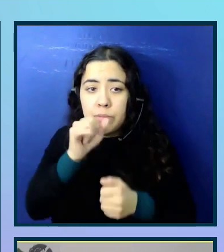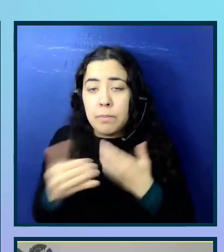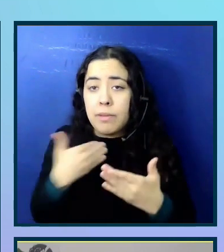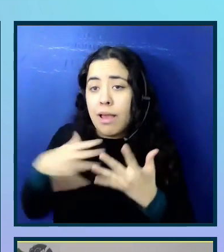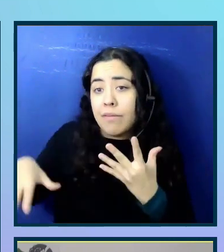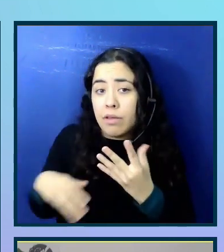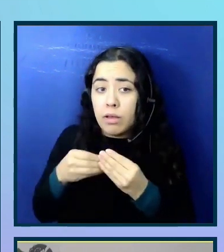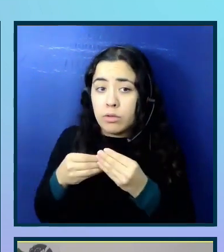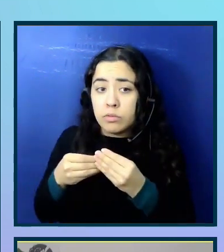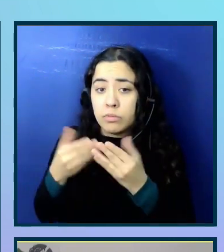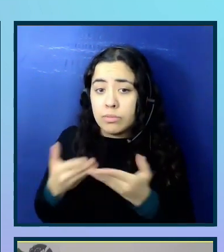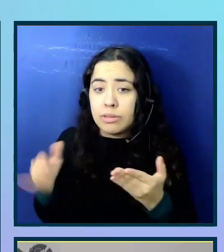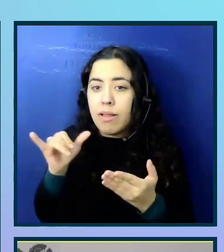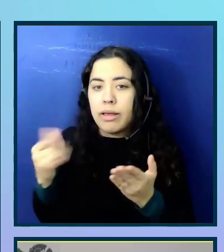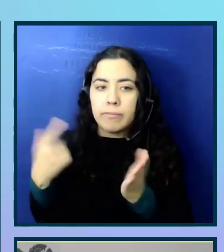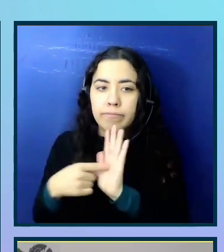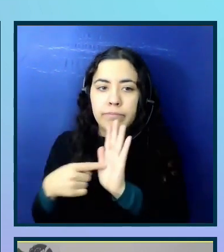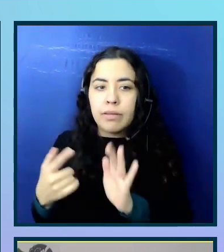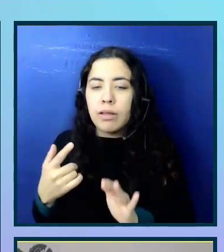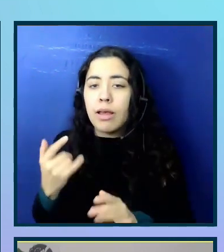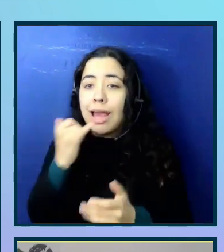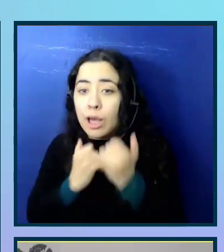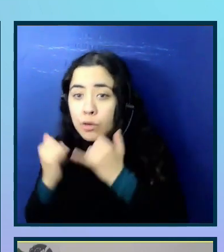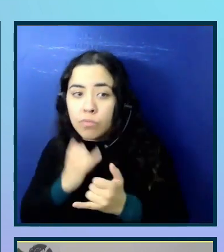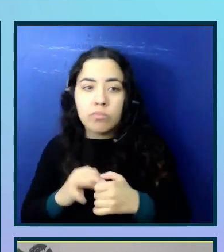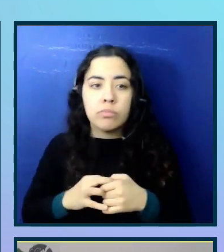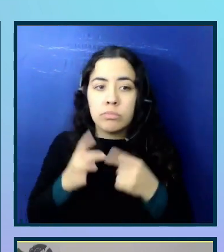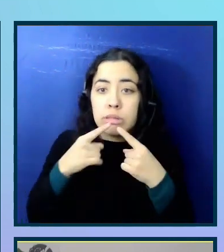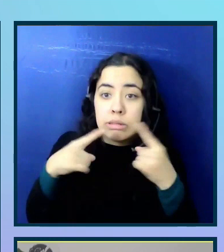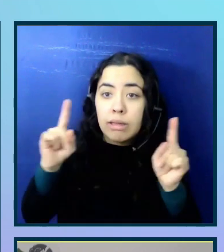for example, error, success, or information status.